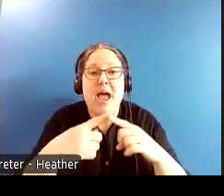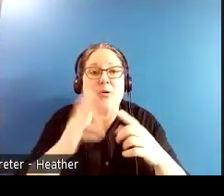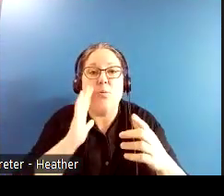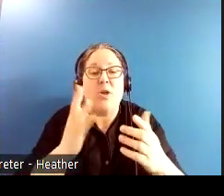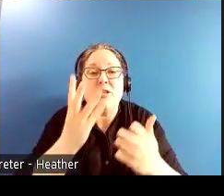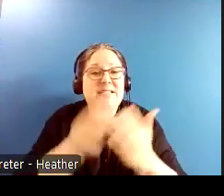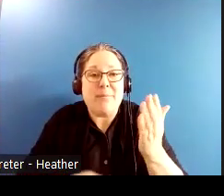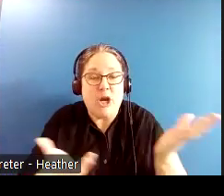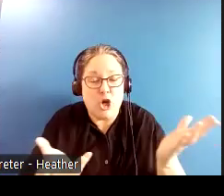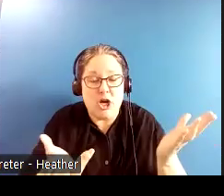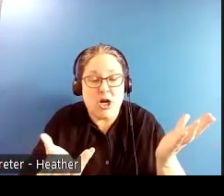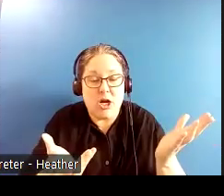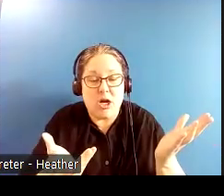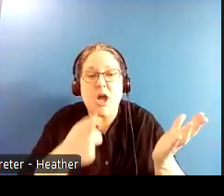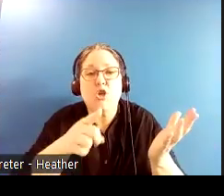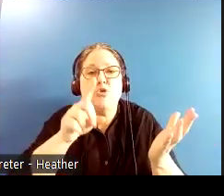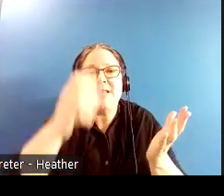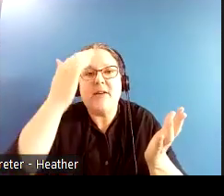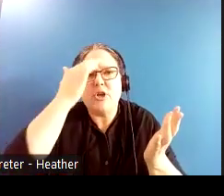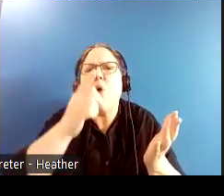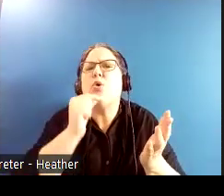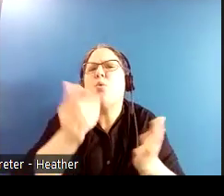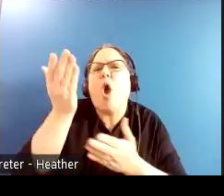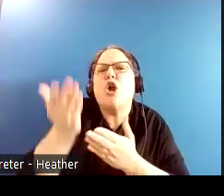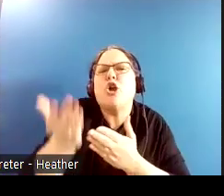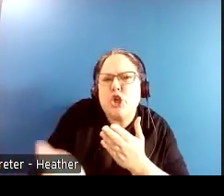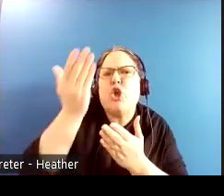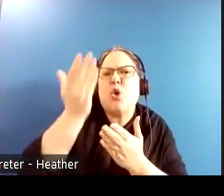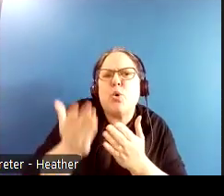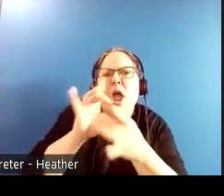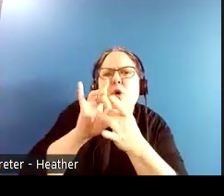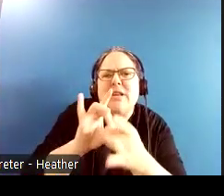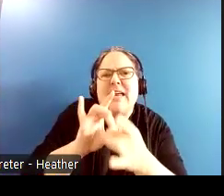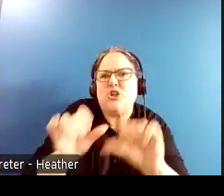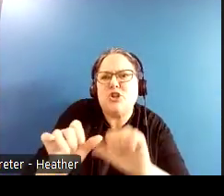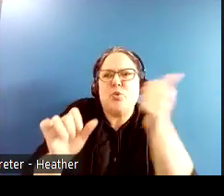need to do is know where are you in relation to some other distribution of normal people.